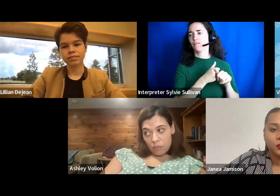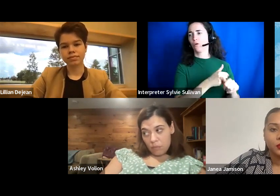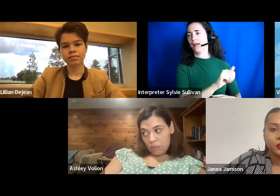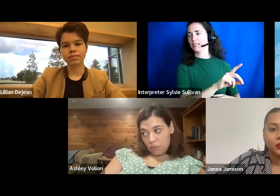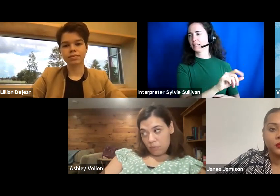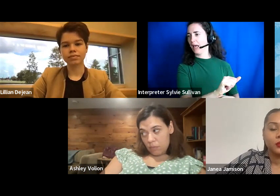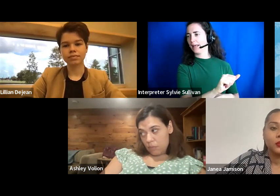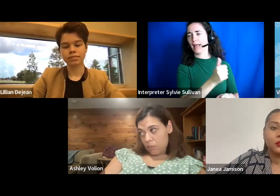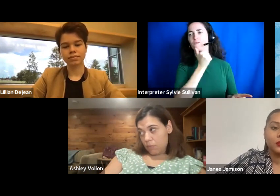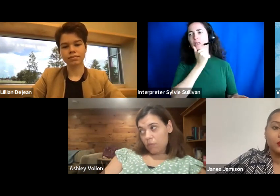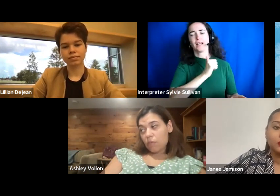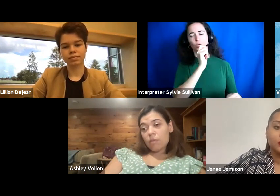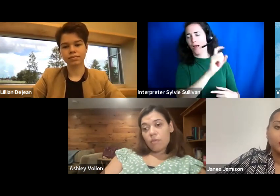360 plus days of the year on election day.